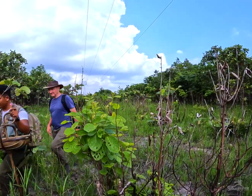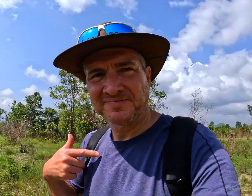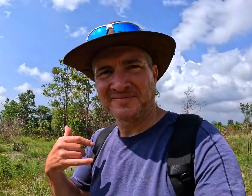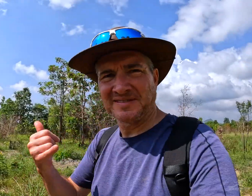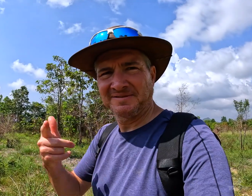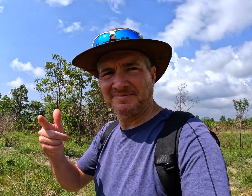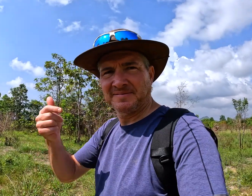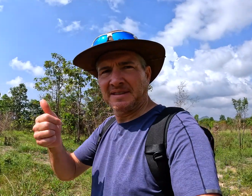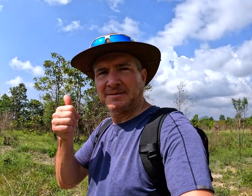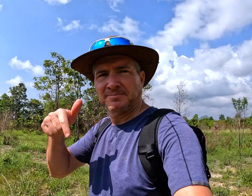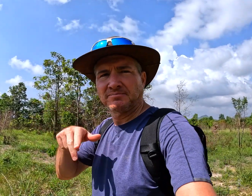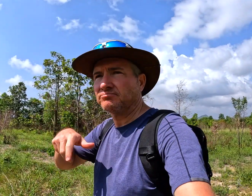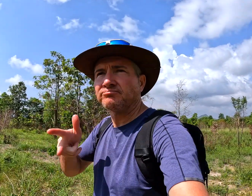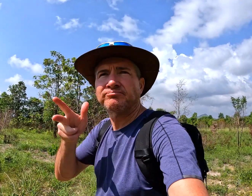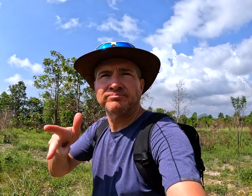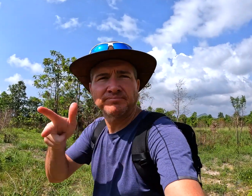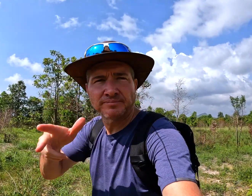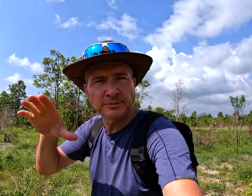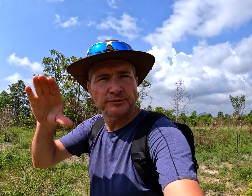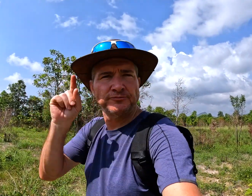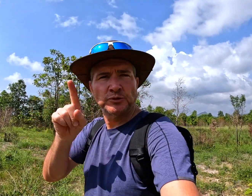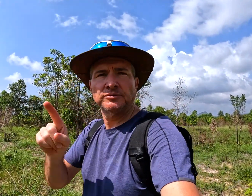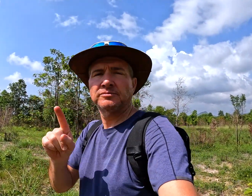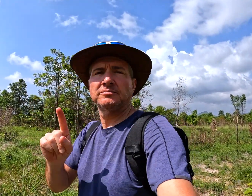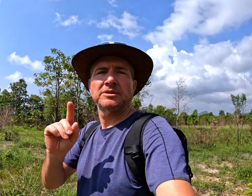We’ve come here to harvest some